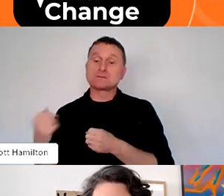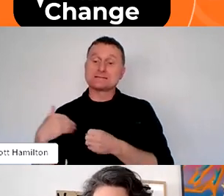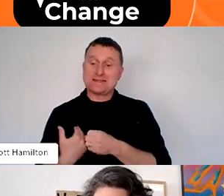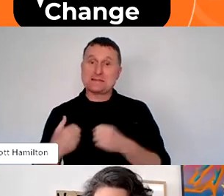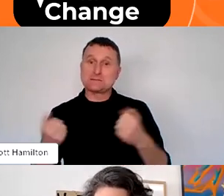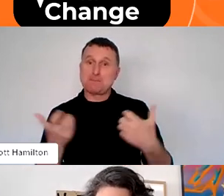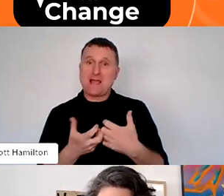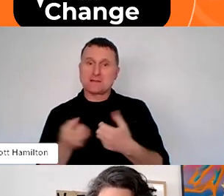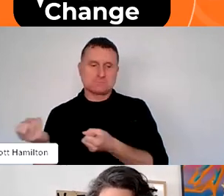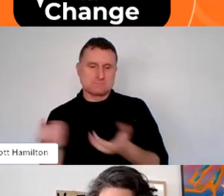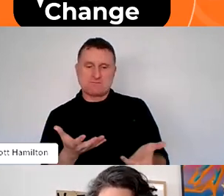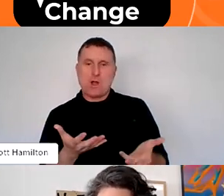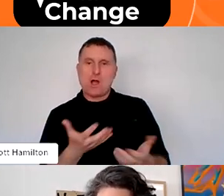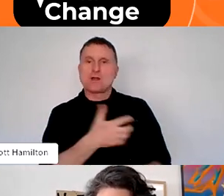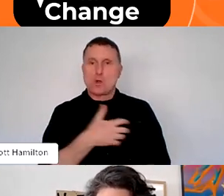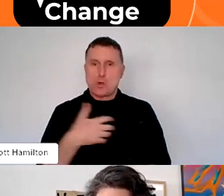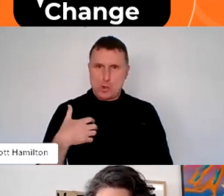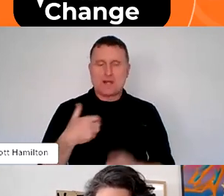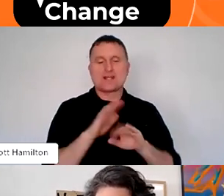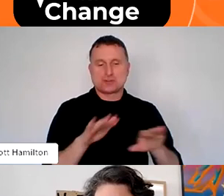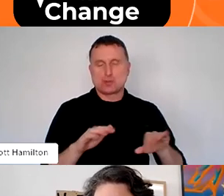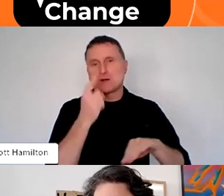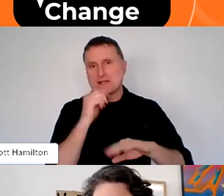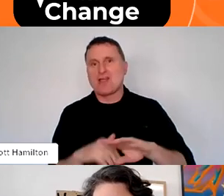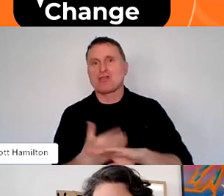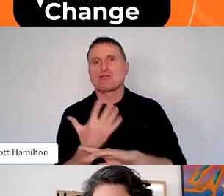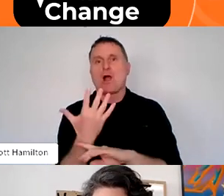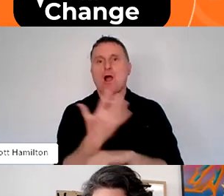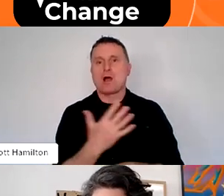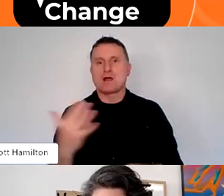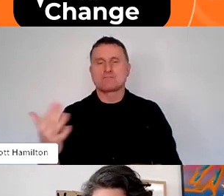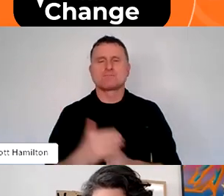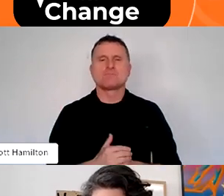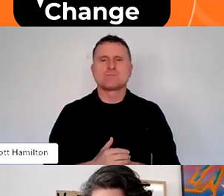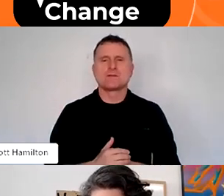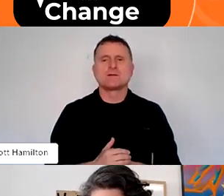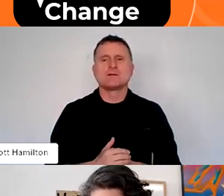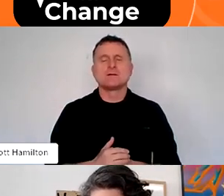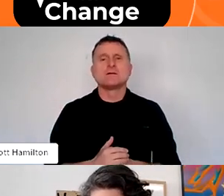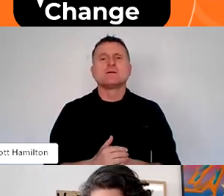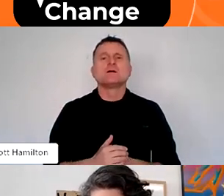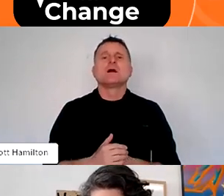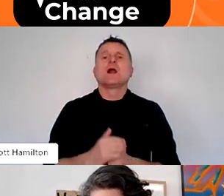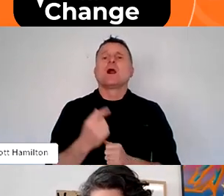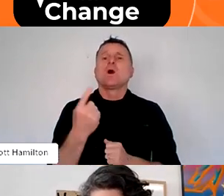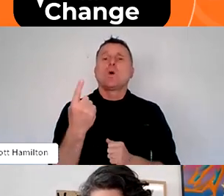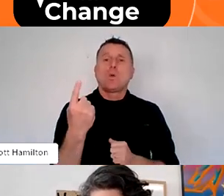thrive. The other question, because we're close to closing time, that I just think we really need to bring through is a theme around